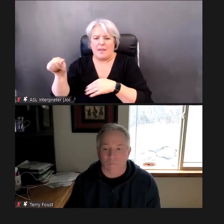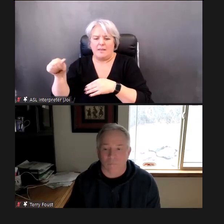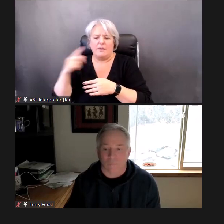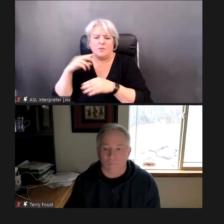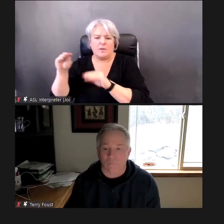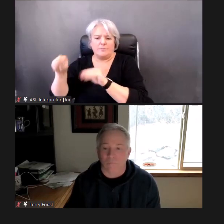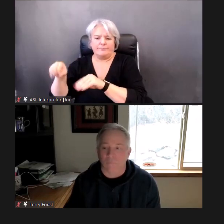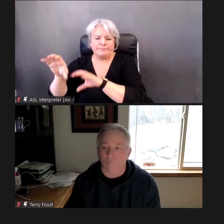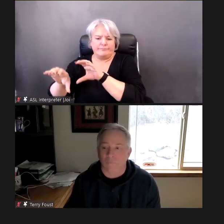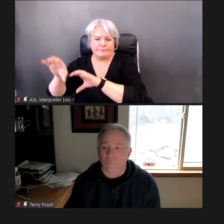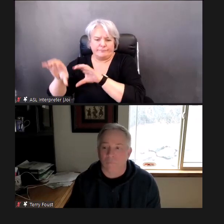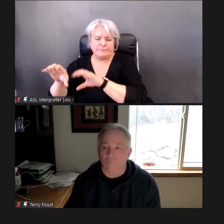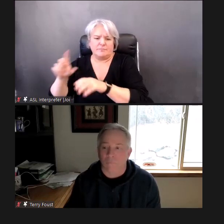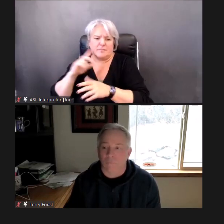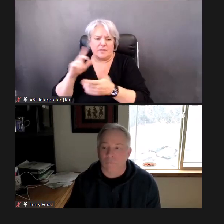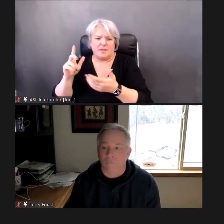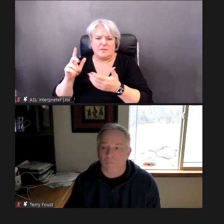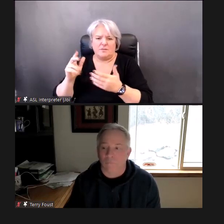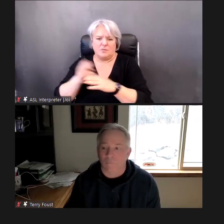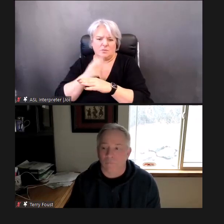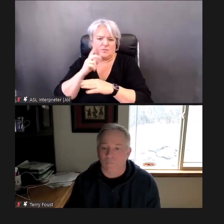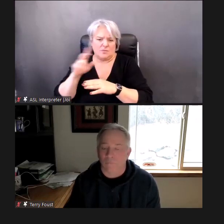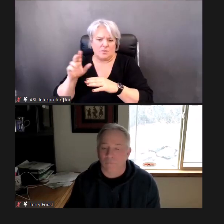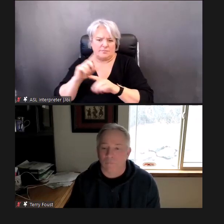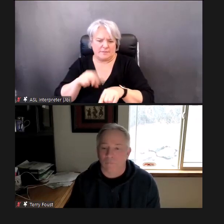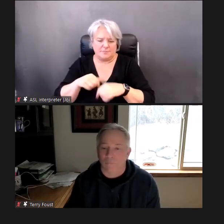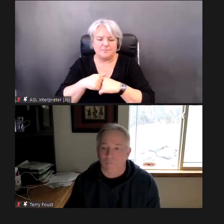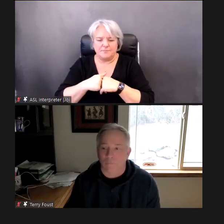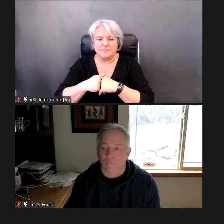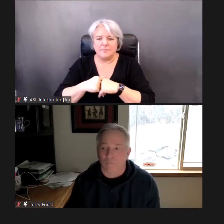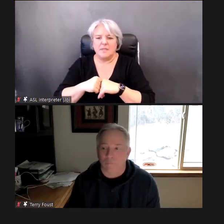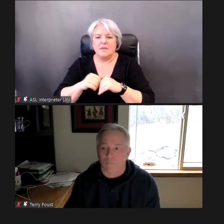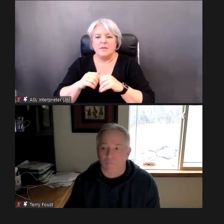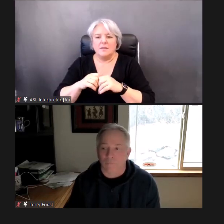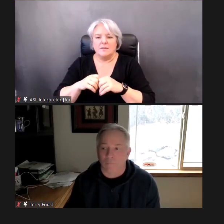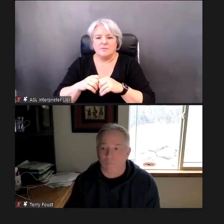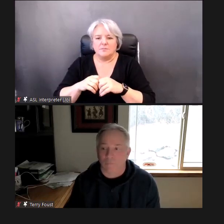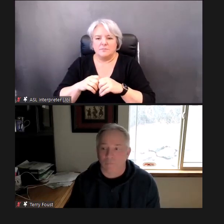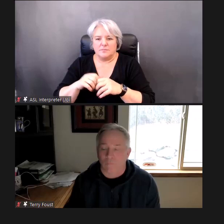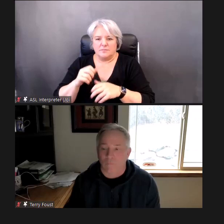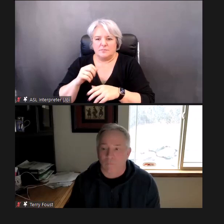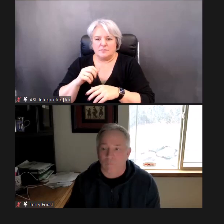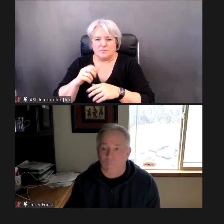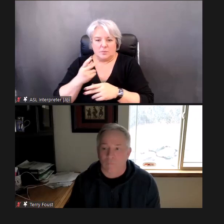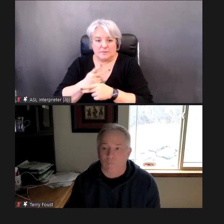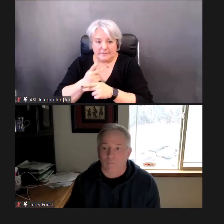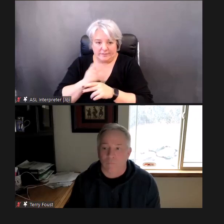um for you to type in your question and